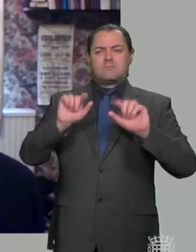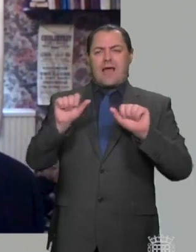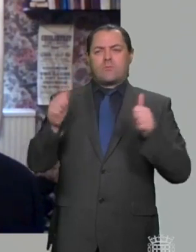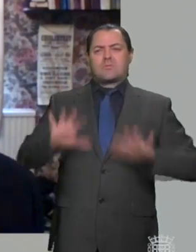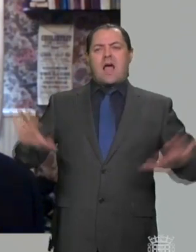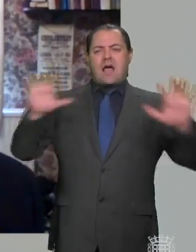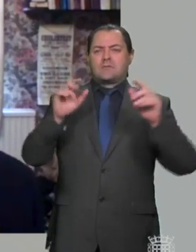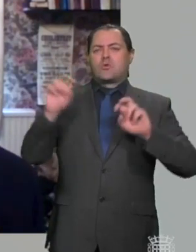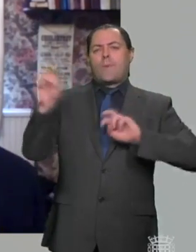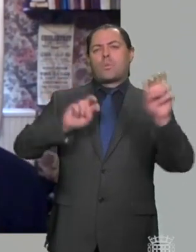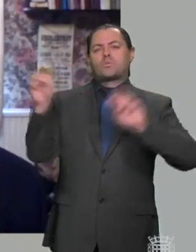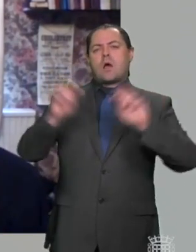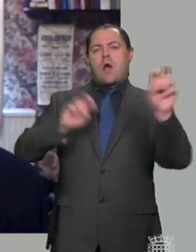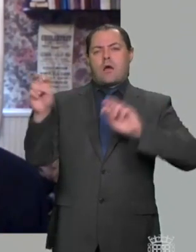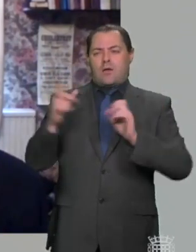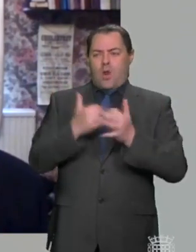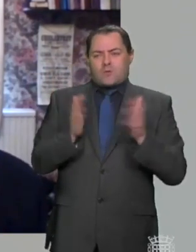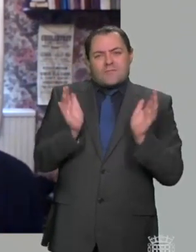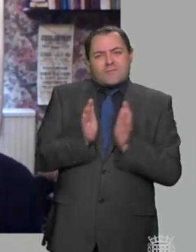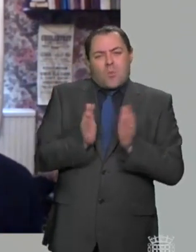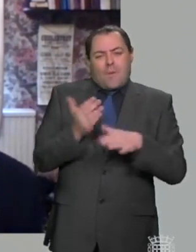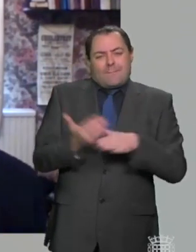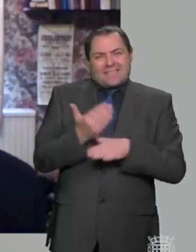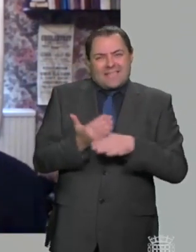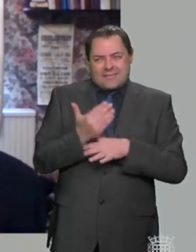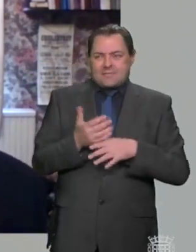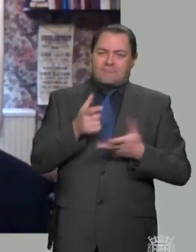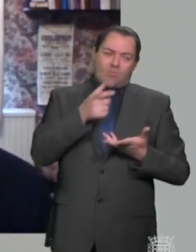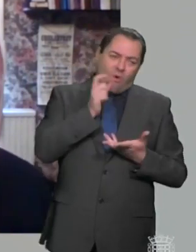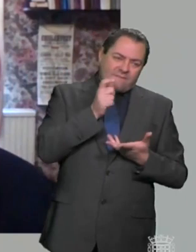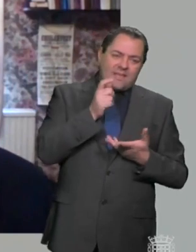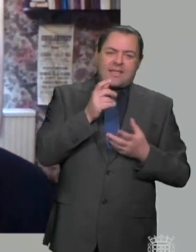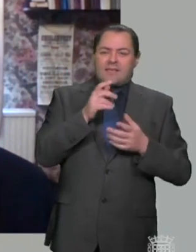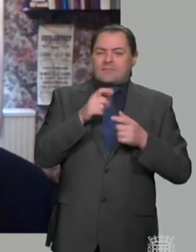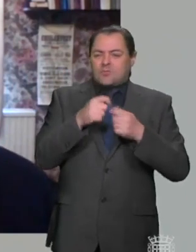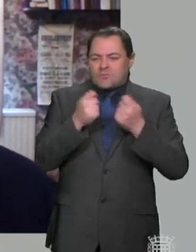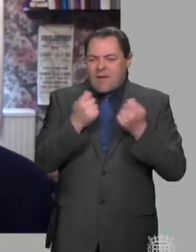businesses—sole traders, many of them—who operate the coffee stores, newsagents and so on